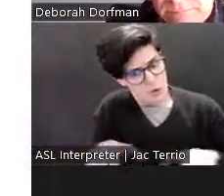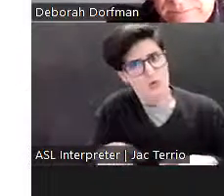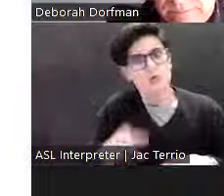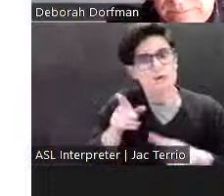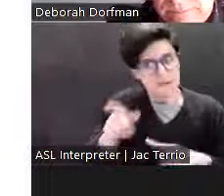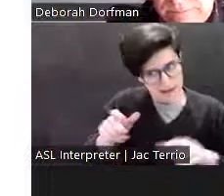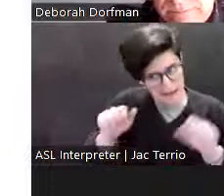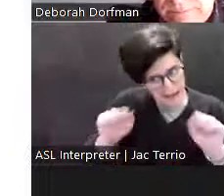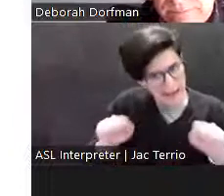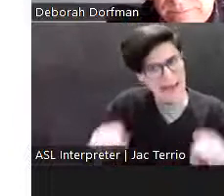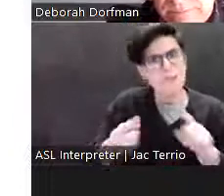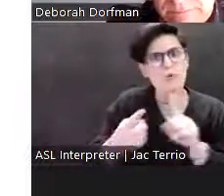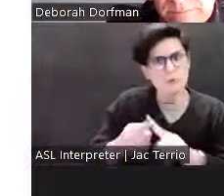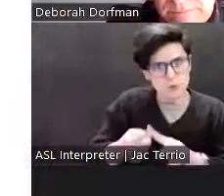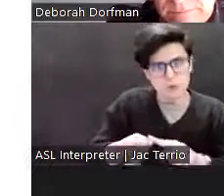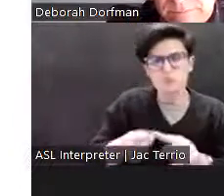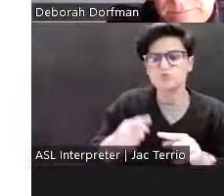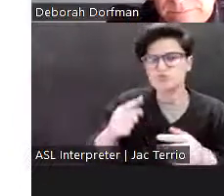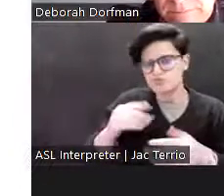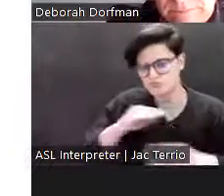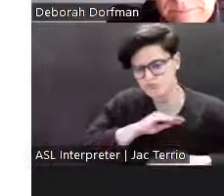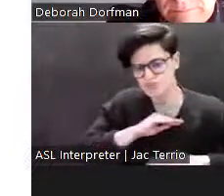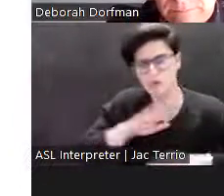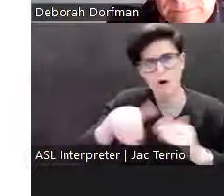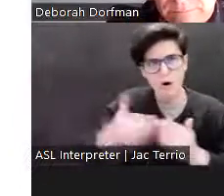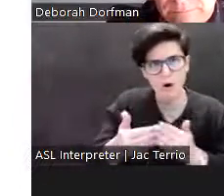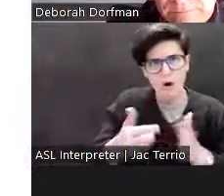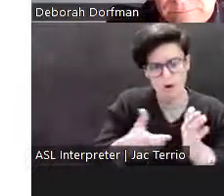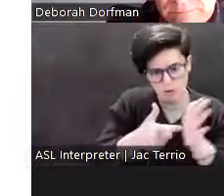duties of the job either with or without reasonable accountations.